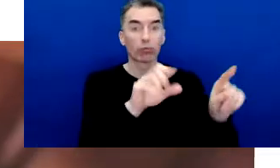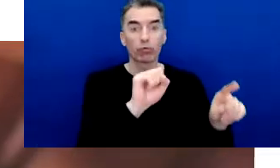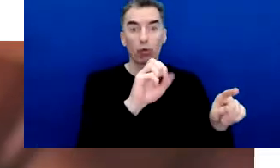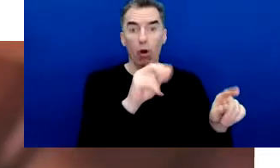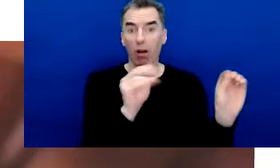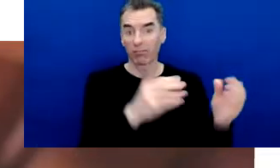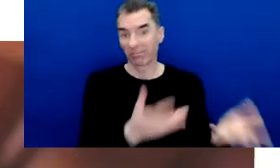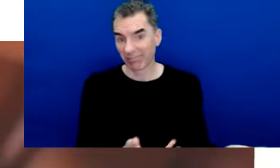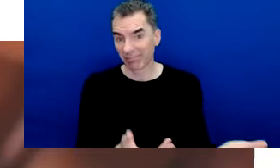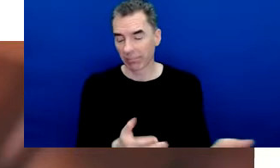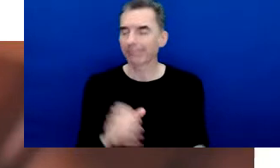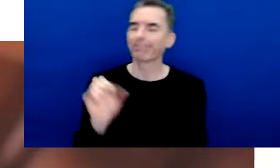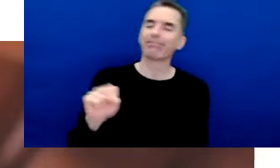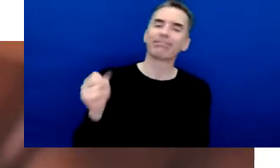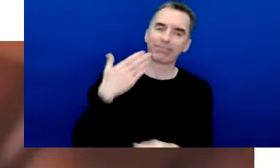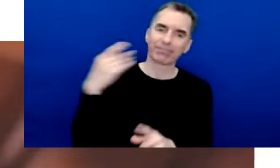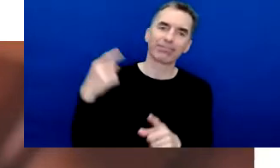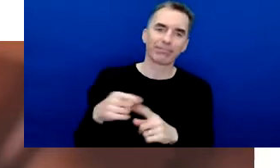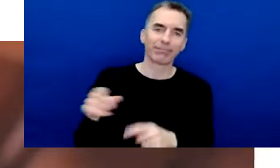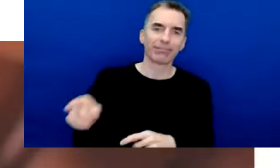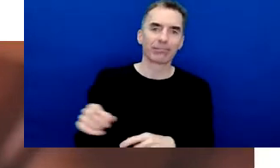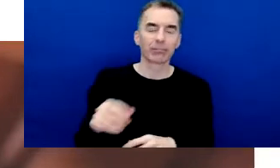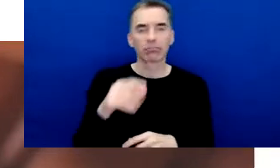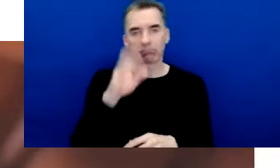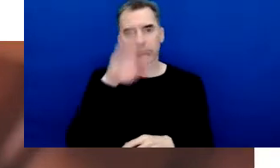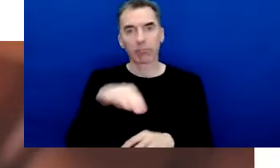Well, for one thing, when it comes to behavior in the online environment,